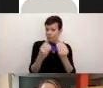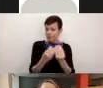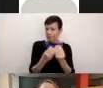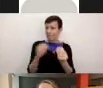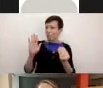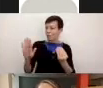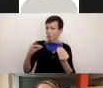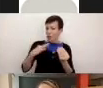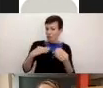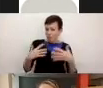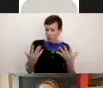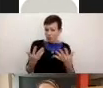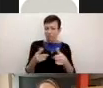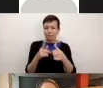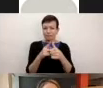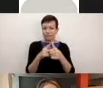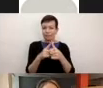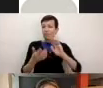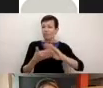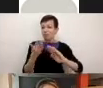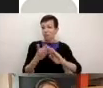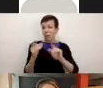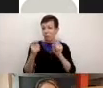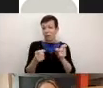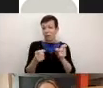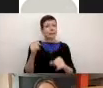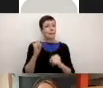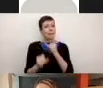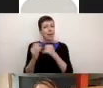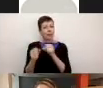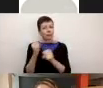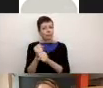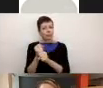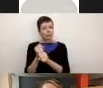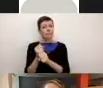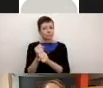The Operating Grant Program is in its final year of a multi-year grant agreement and currently